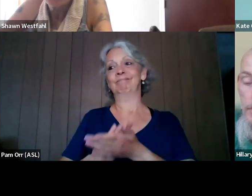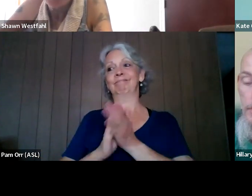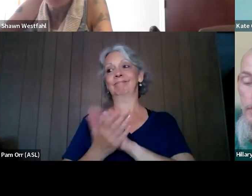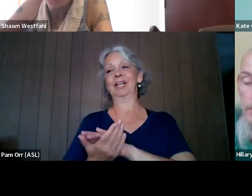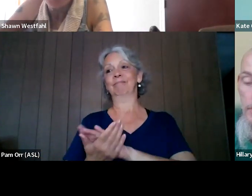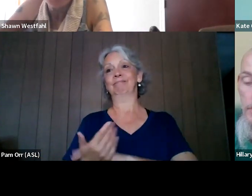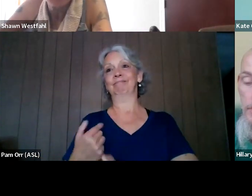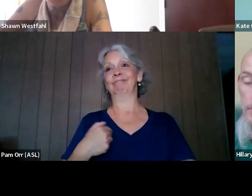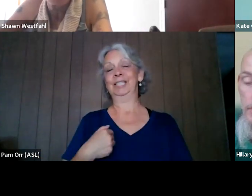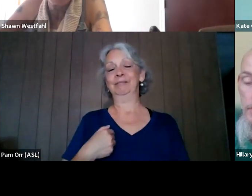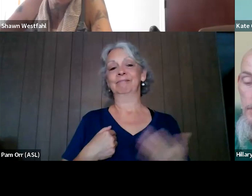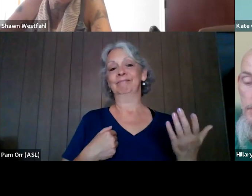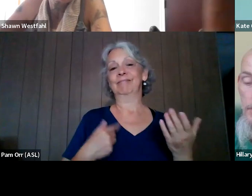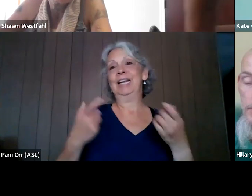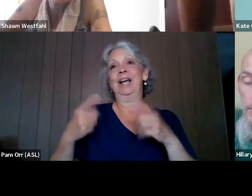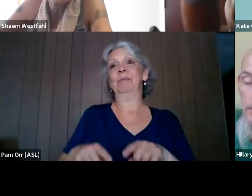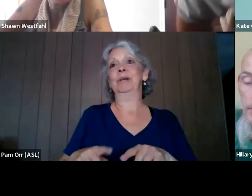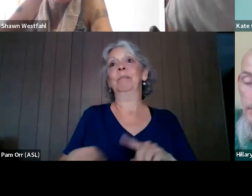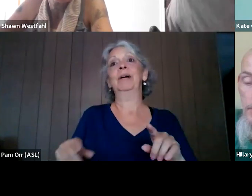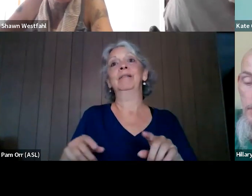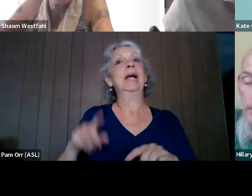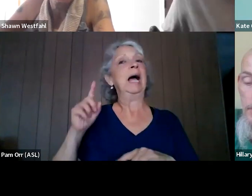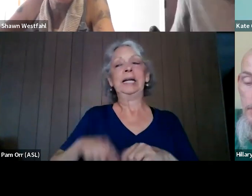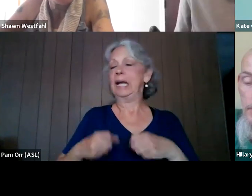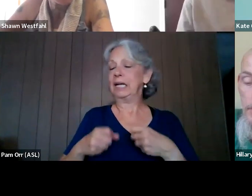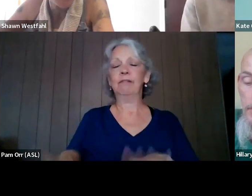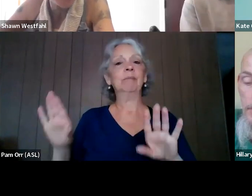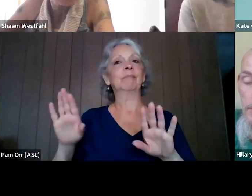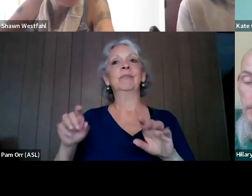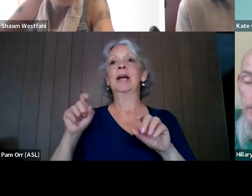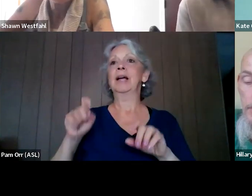'cause I can't just give up, gotta stay fighting for another day.